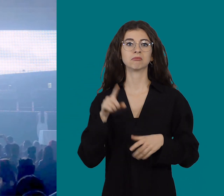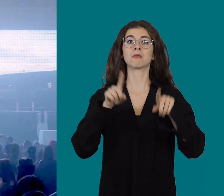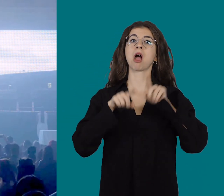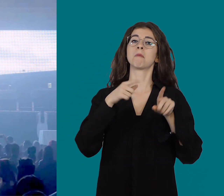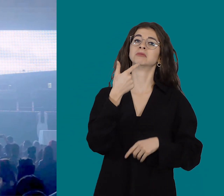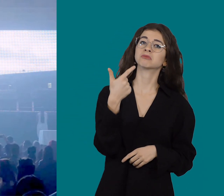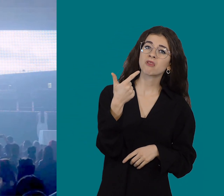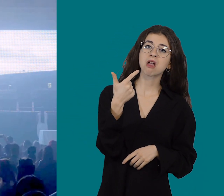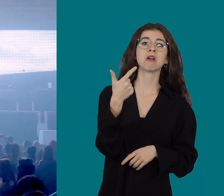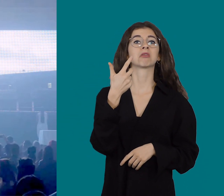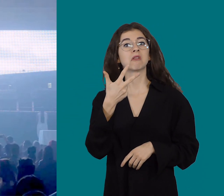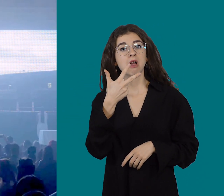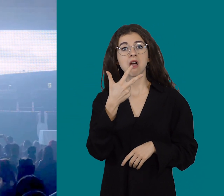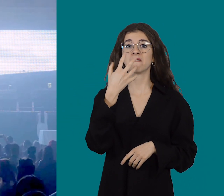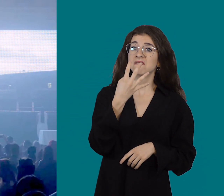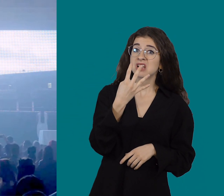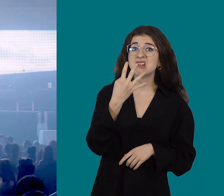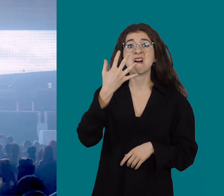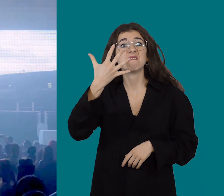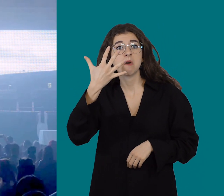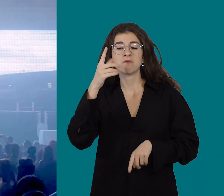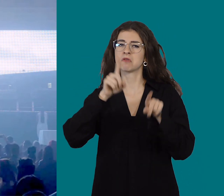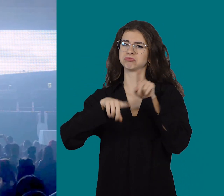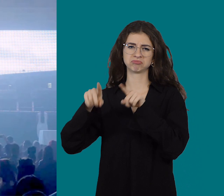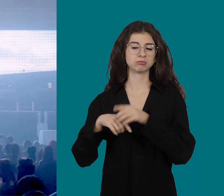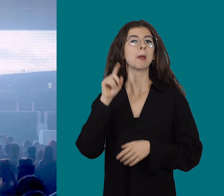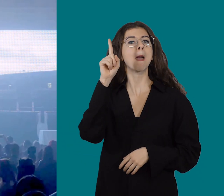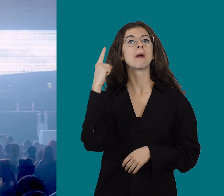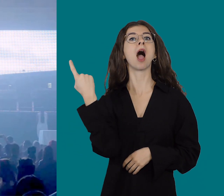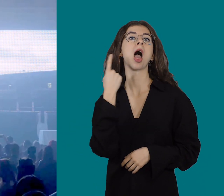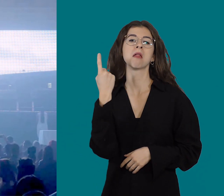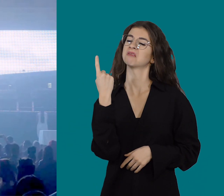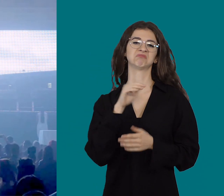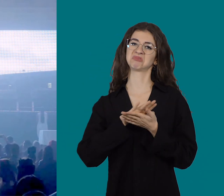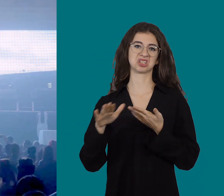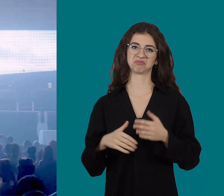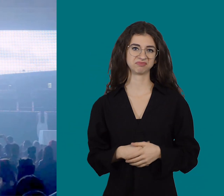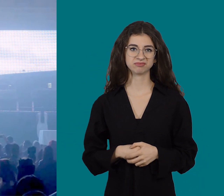Sometimes they are 2, 3, 4 or 5 and so on... but never alone.